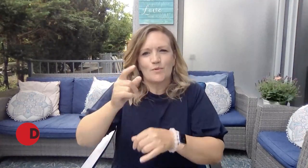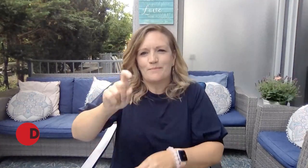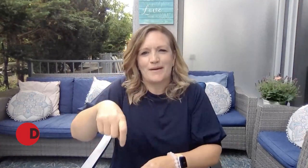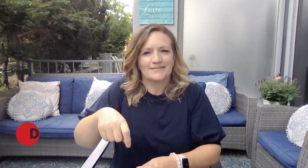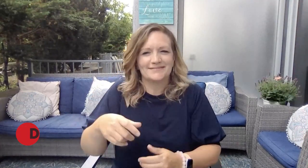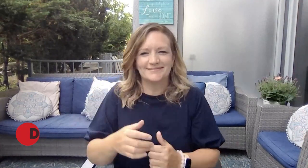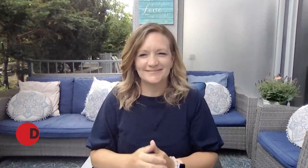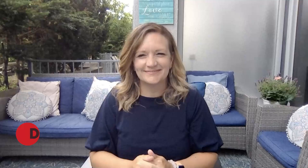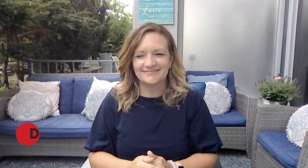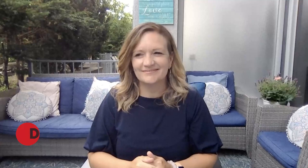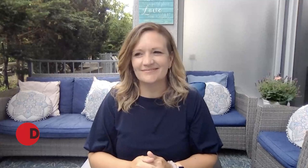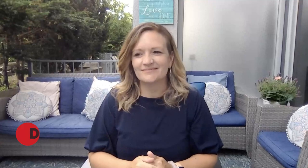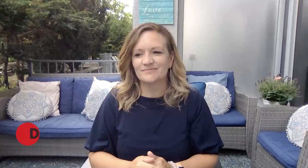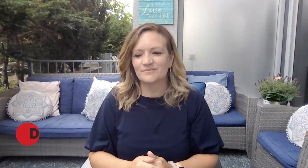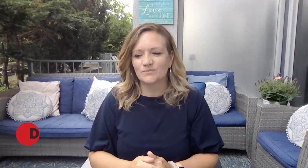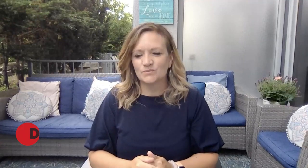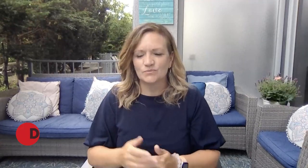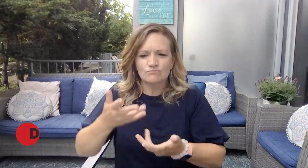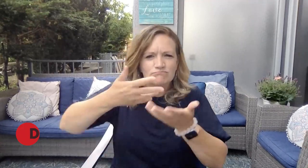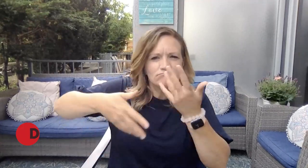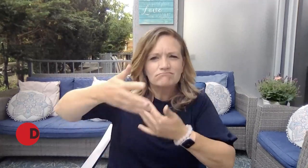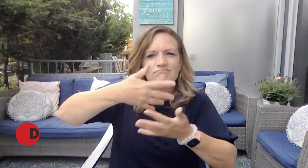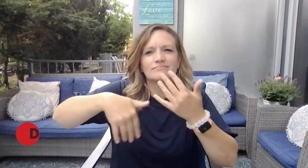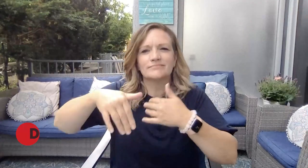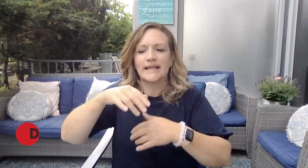Knowing that socializing with peers of the same age,